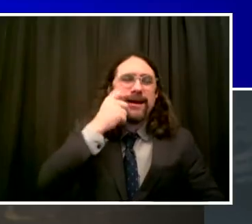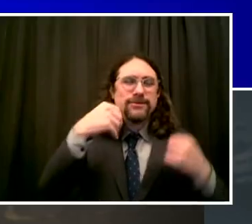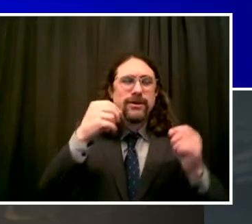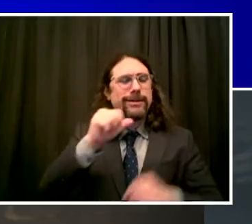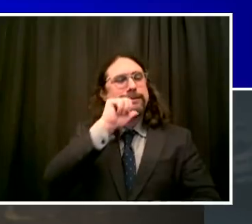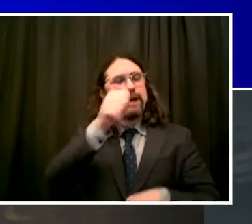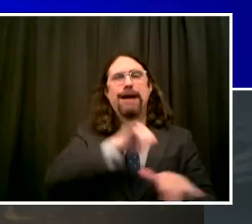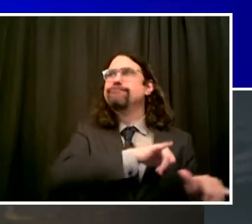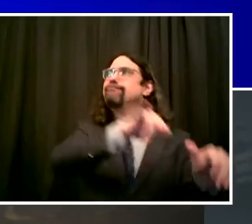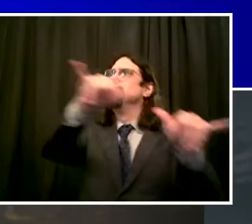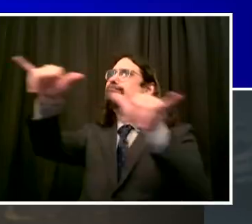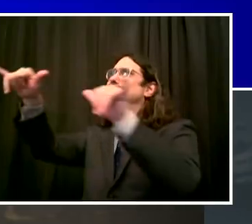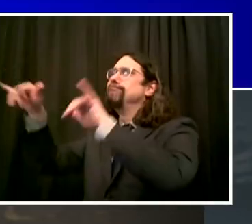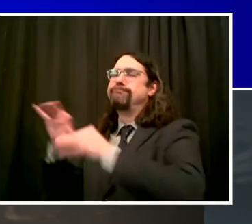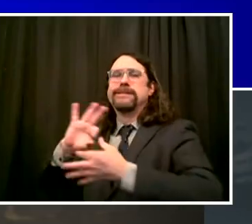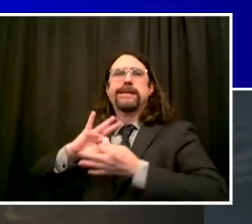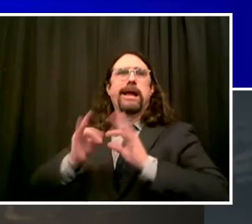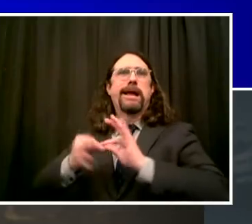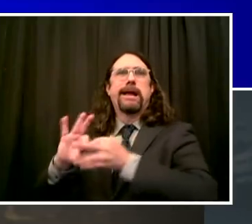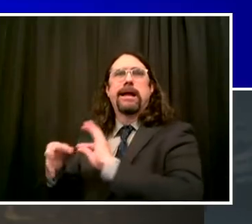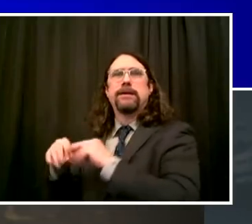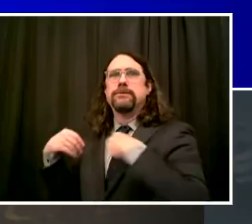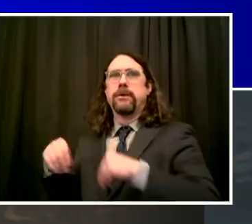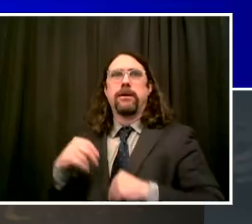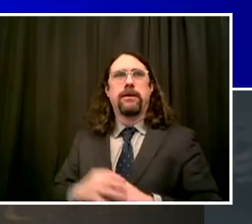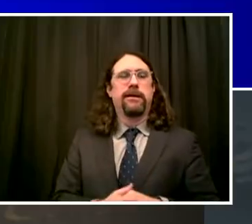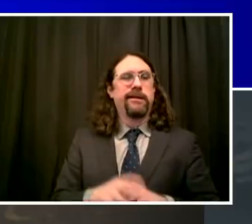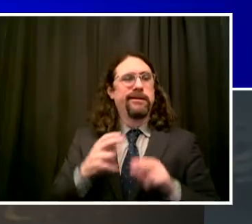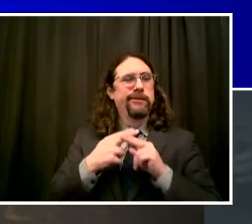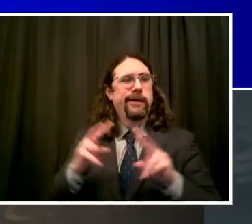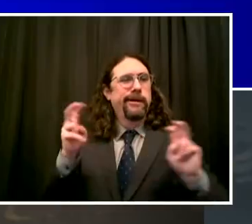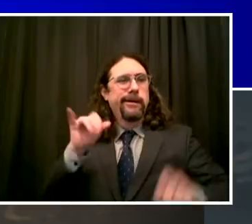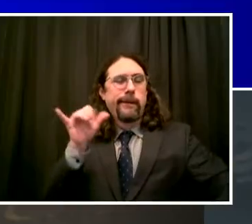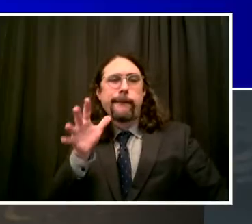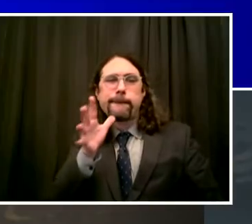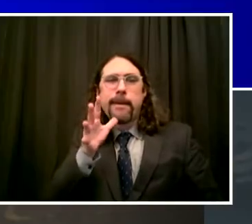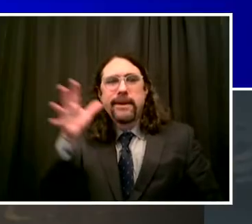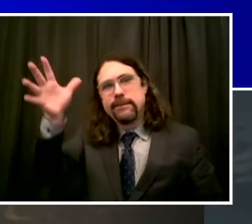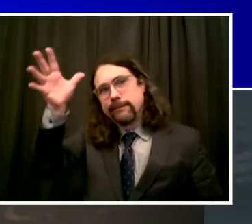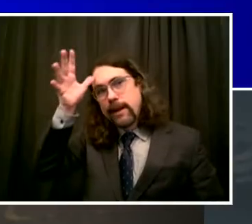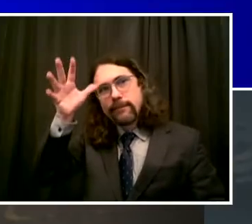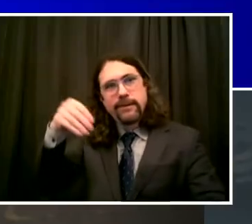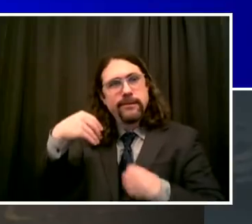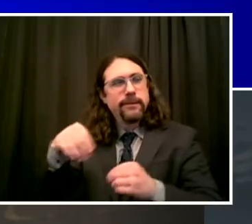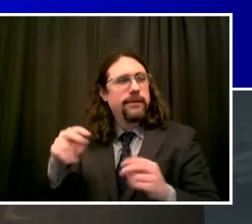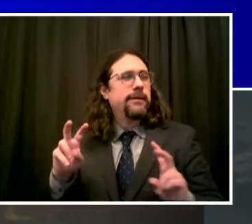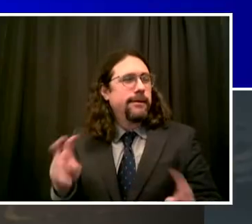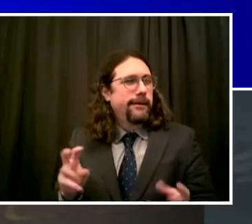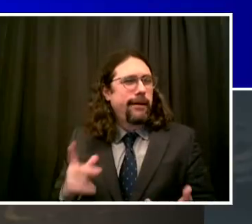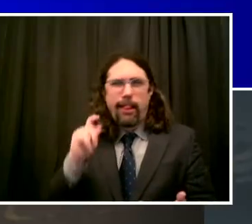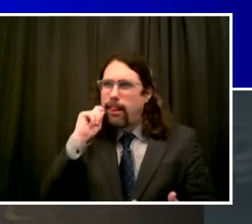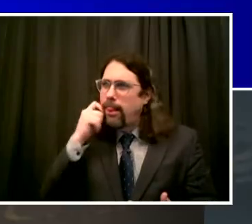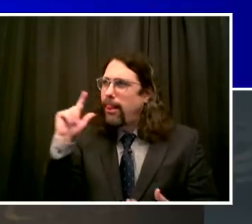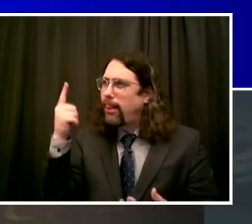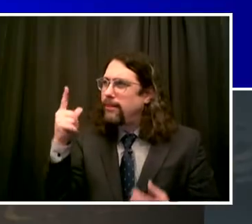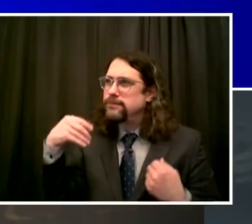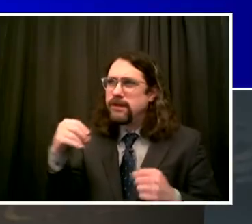WHE Y ADD ALL T SMALL BUSINESS ESOFNE W YOR CKIT TY,HE MOM AND POP STORES, ALL THE